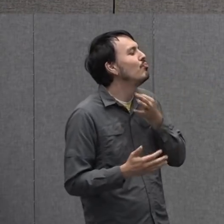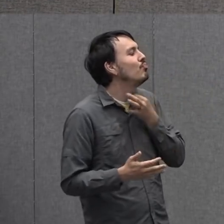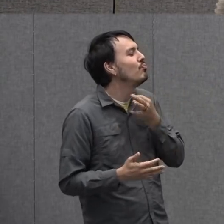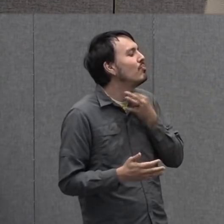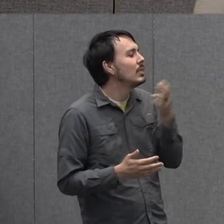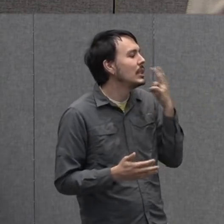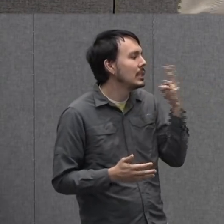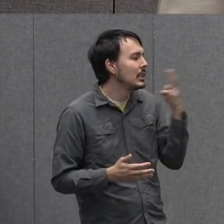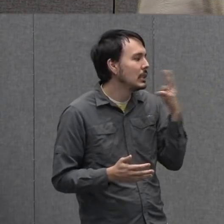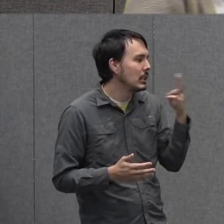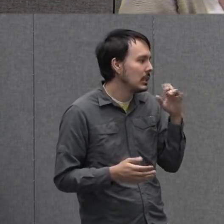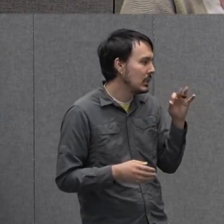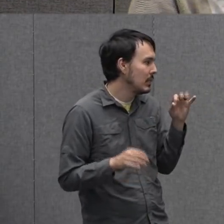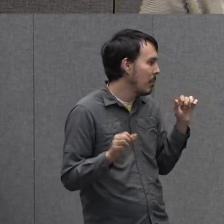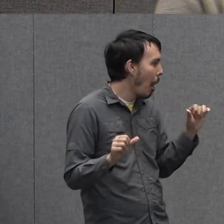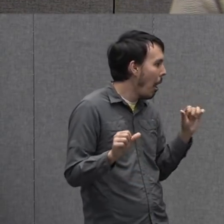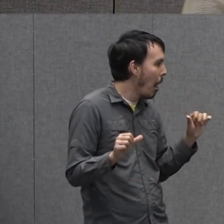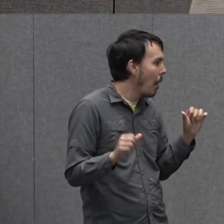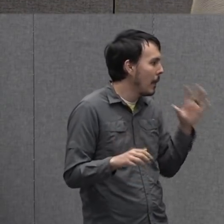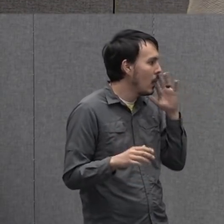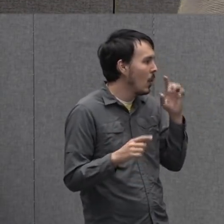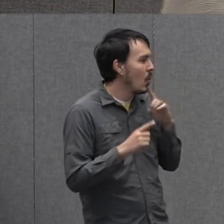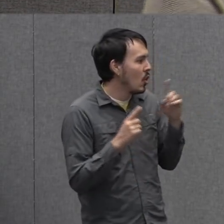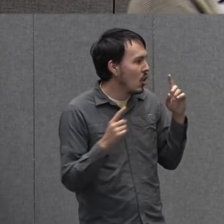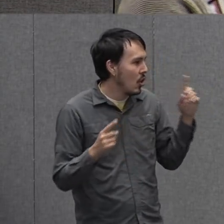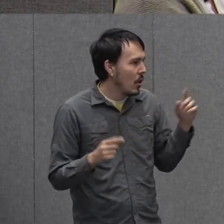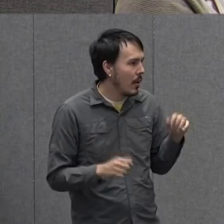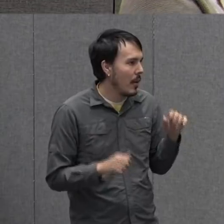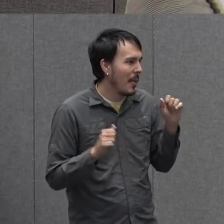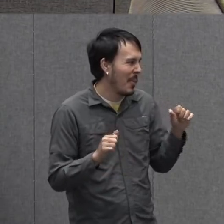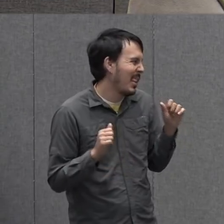I'm tryin' to see if maybe that might work. I think I might have given it to you.